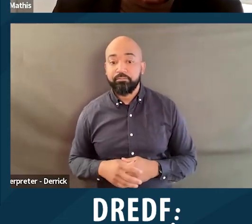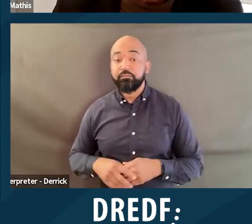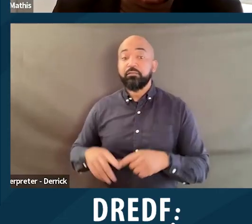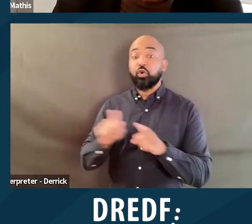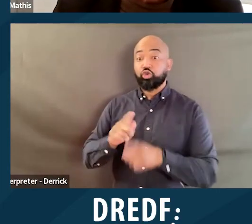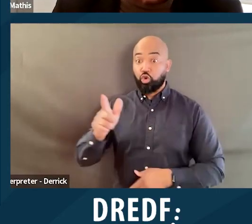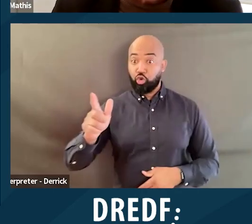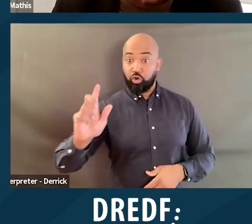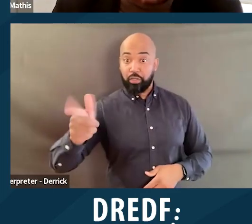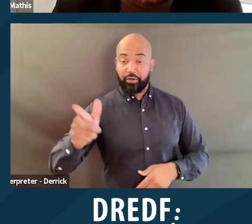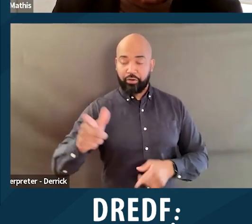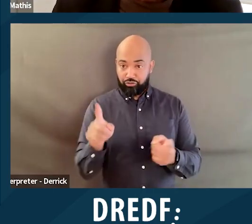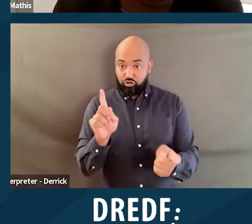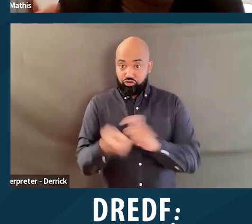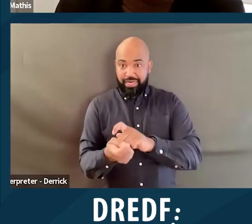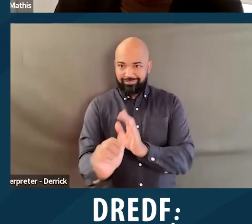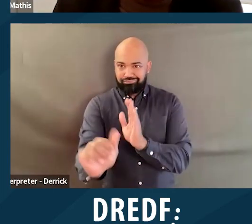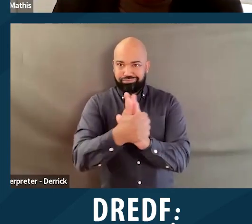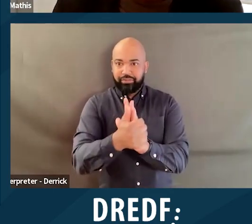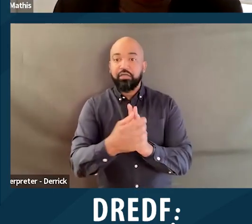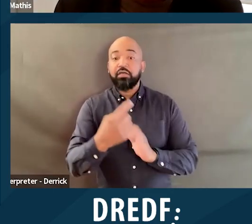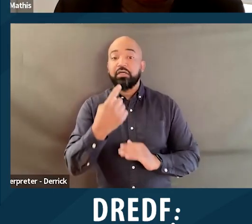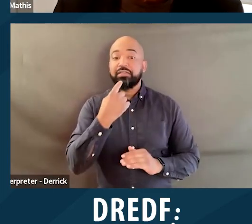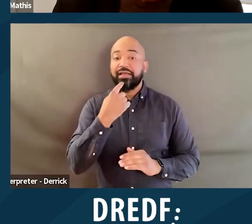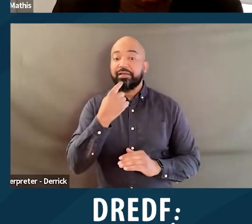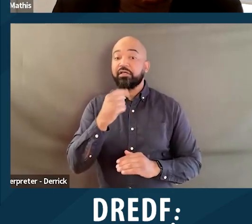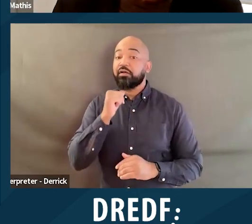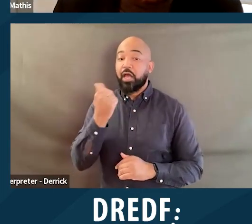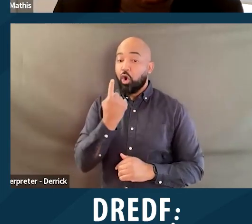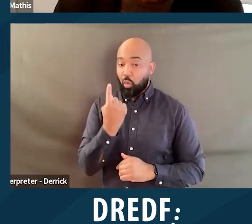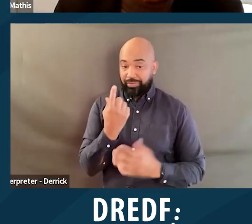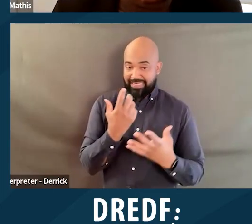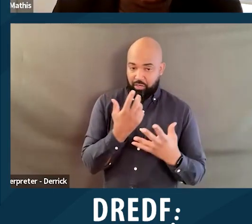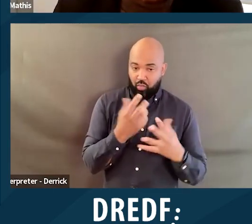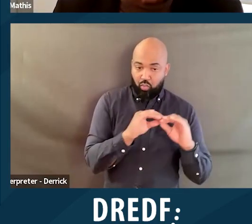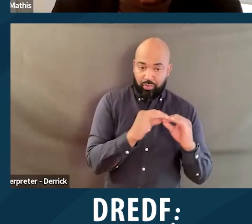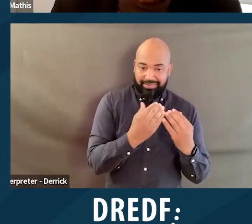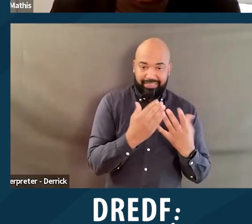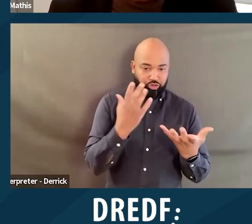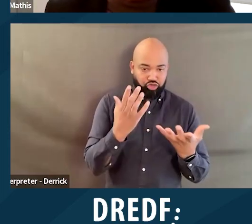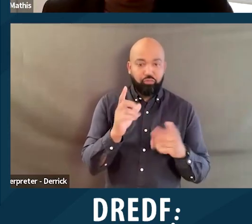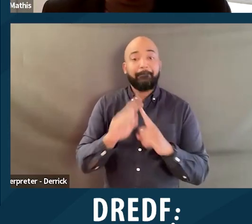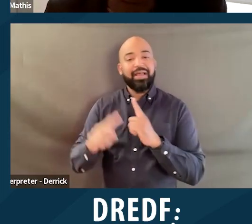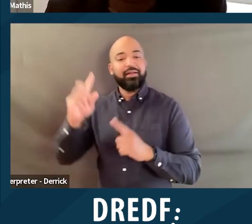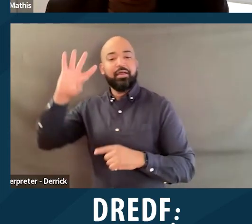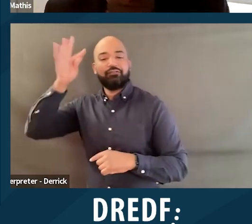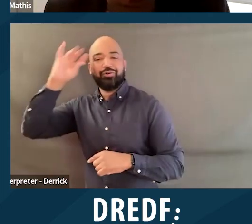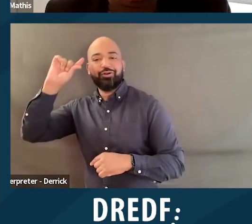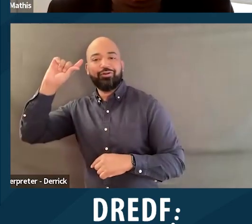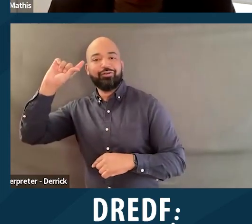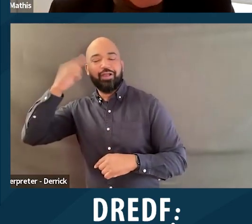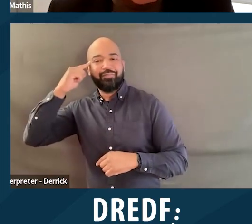against disabled people. It also later was amended/changed to apply also to federal